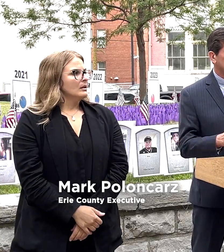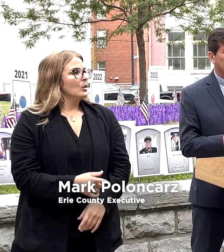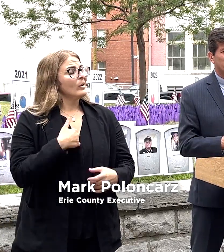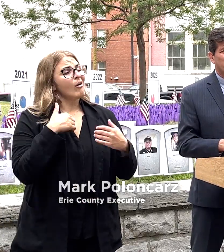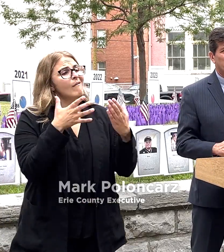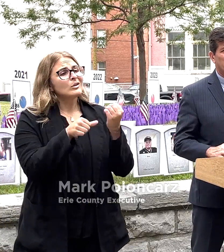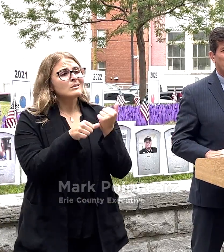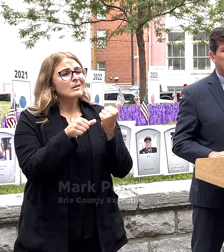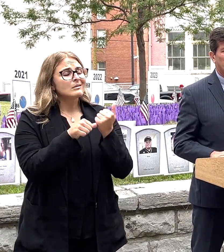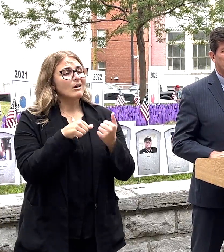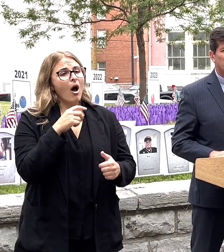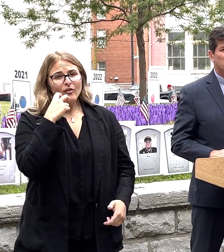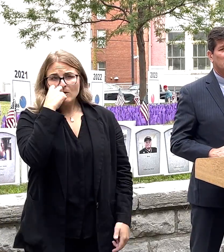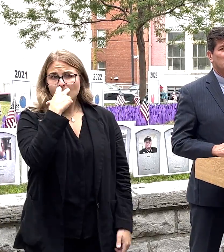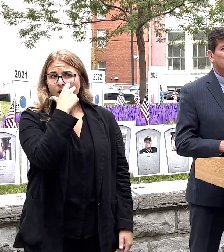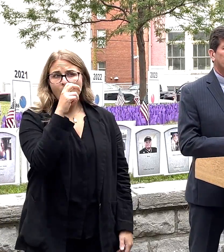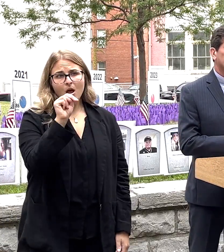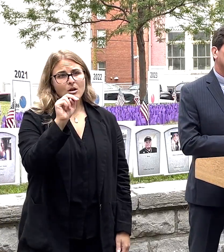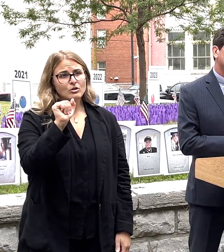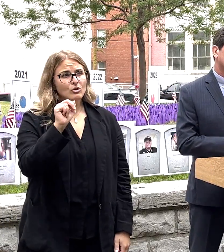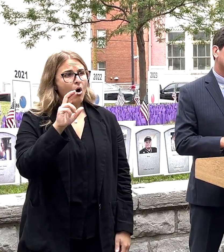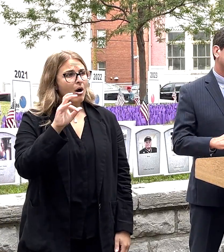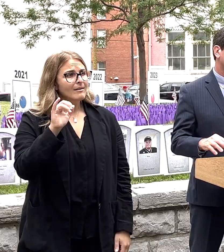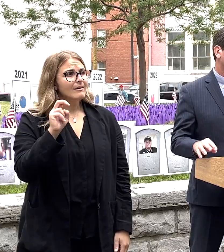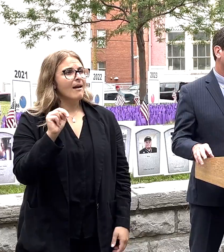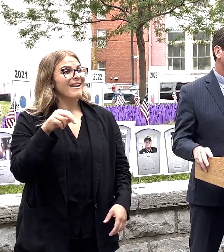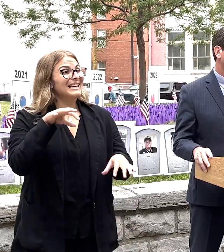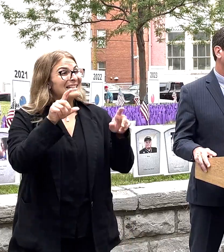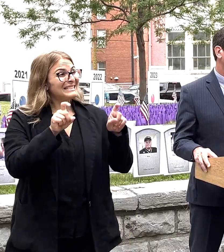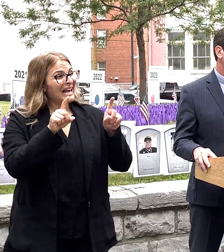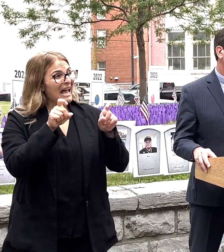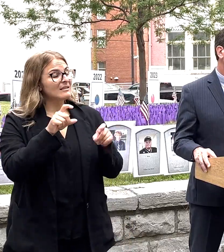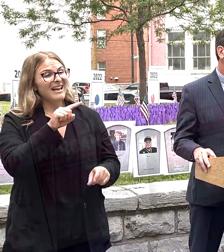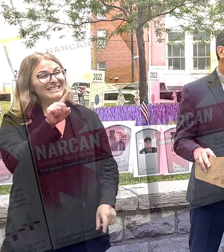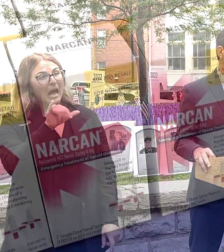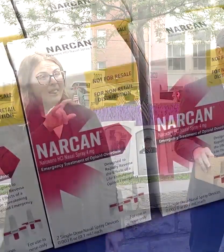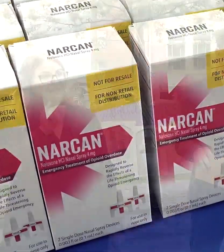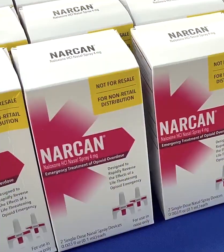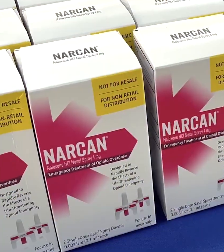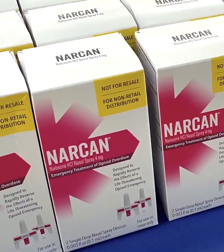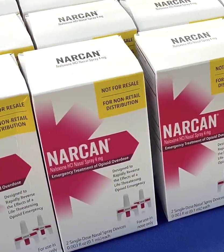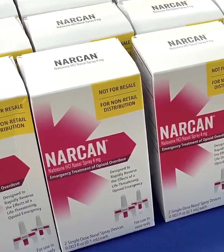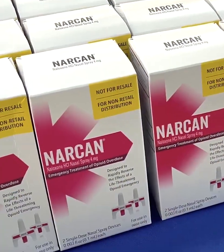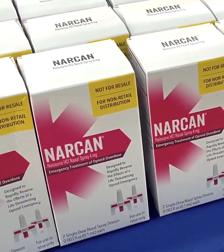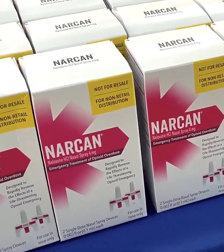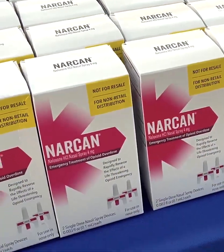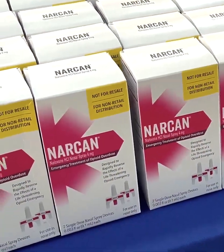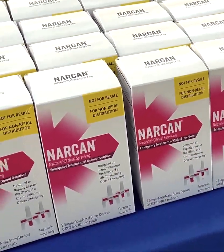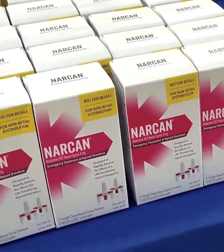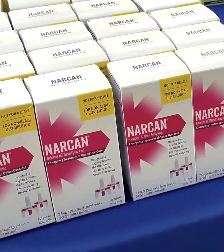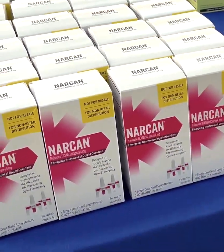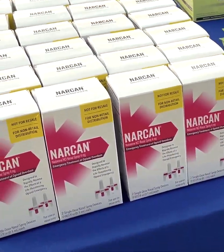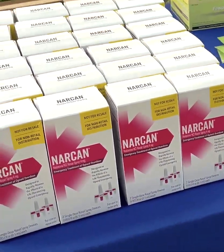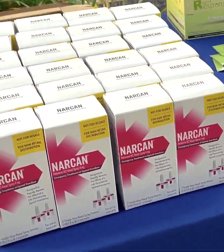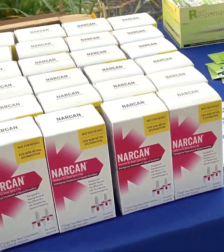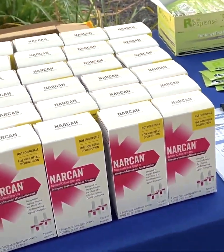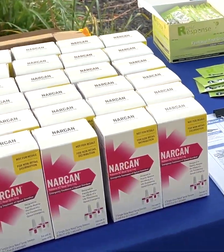We offer Narcan, we offer fentanyl test strips. We offer xylene test strips to determine whether the drugs that you have are safe.